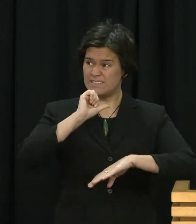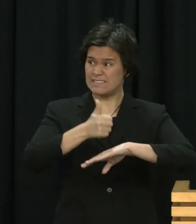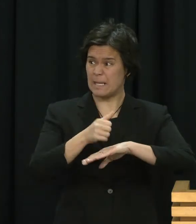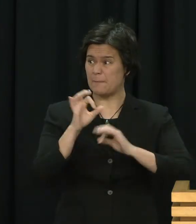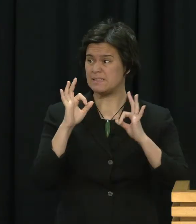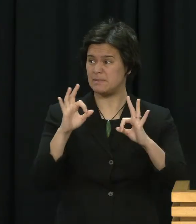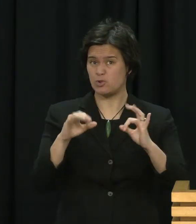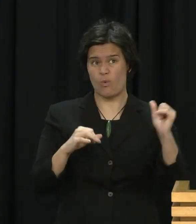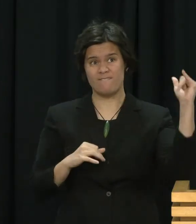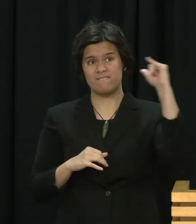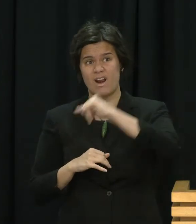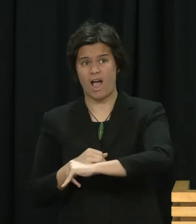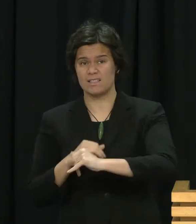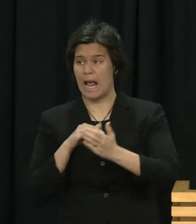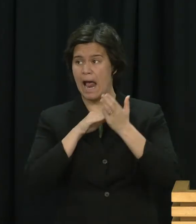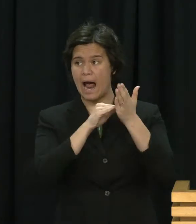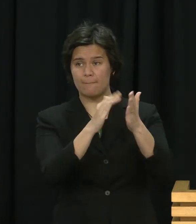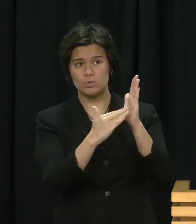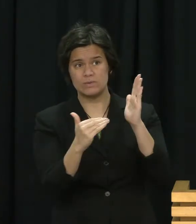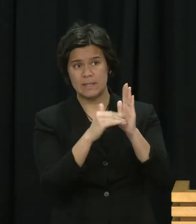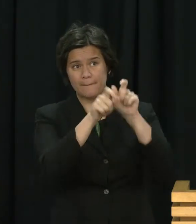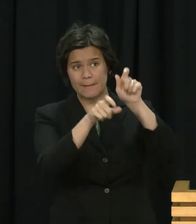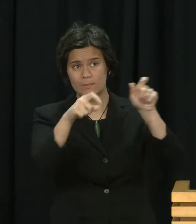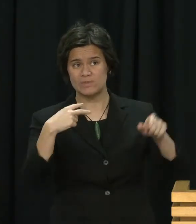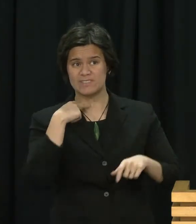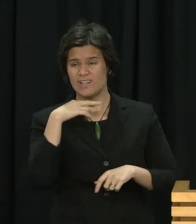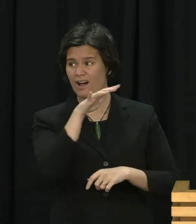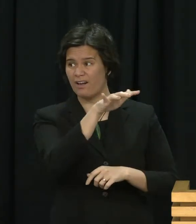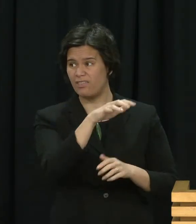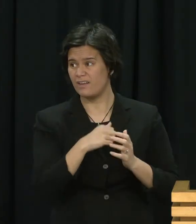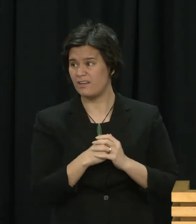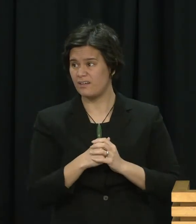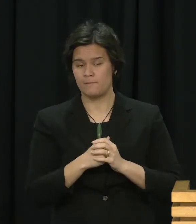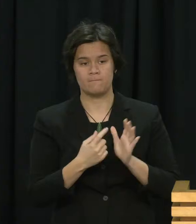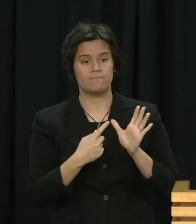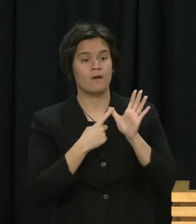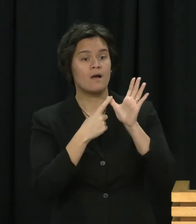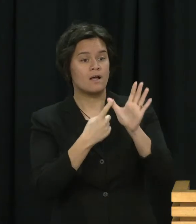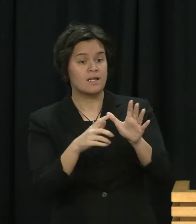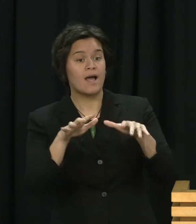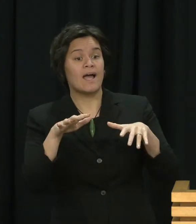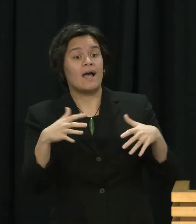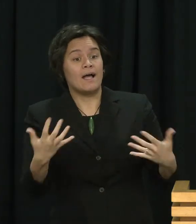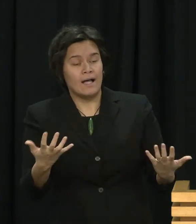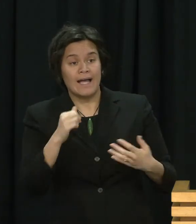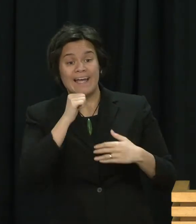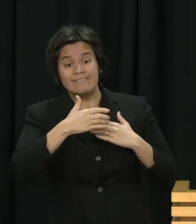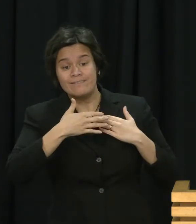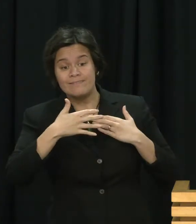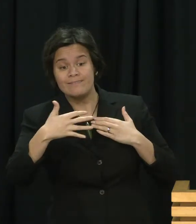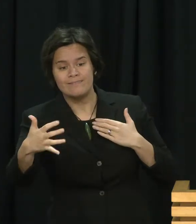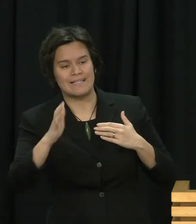Like I indicated, on Monday, Cabinet will consider optionless around what we do if people